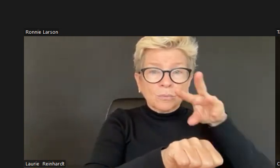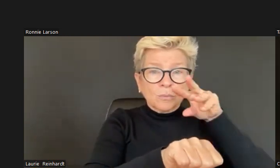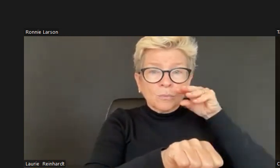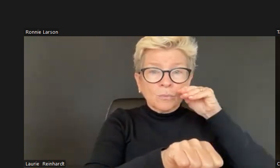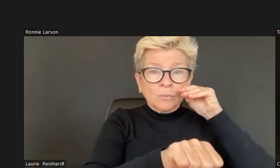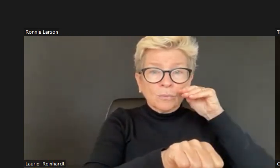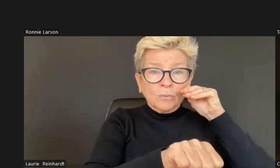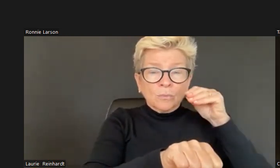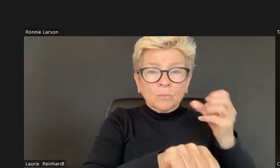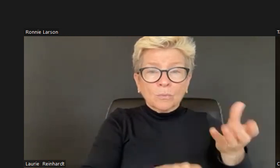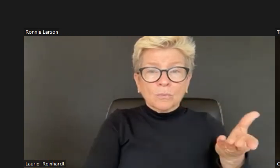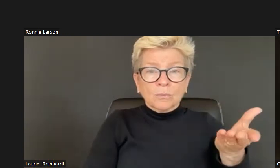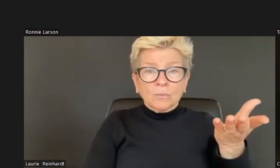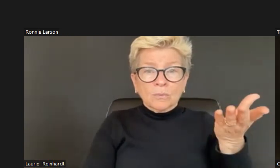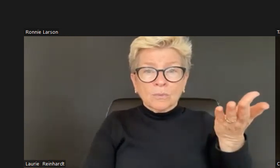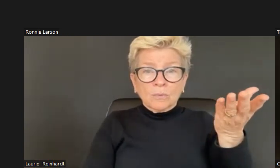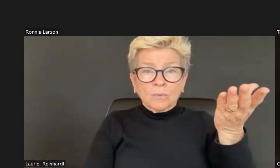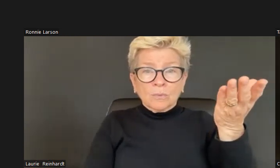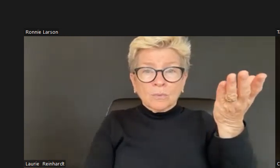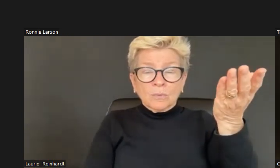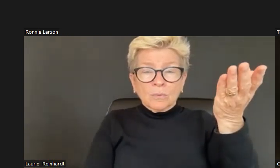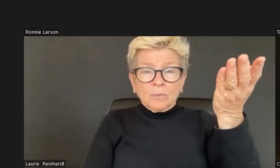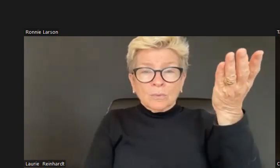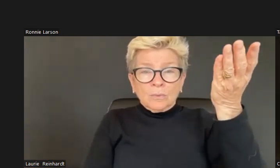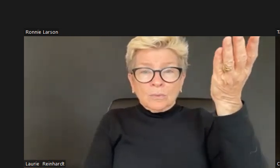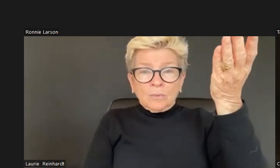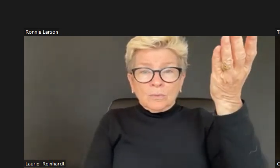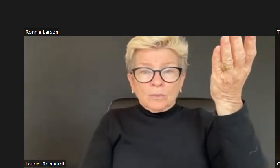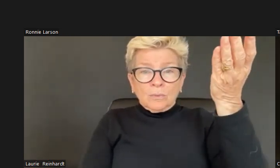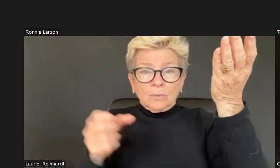Oh